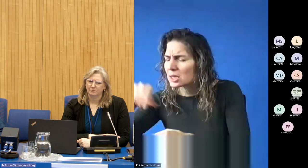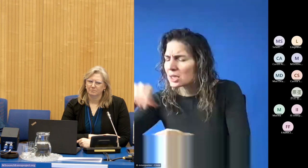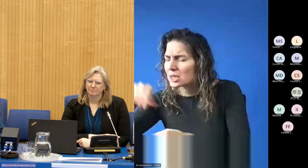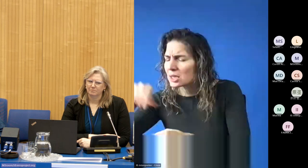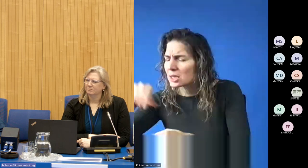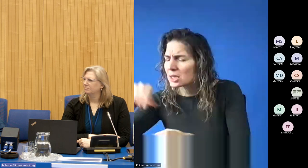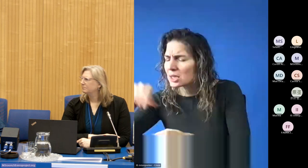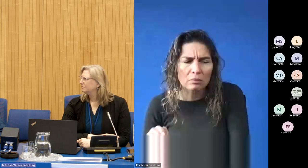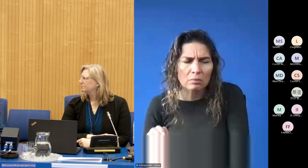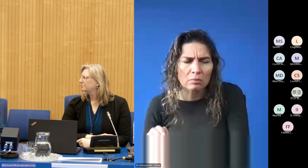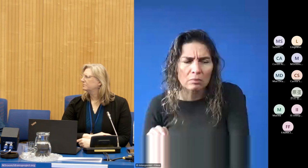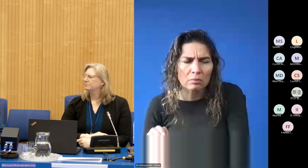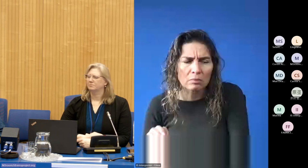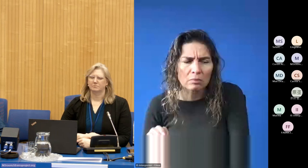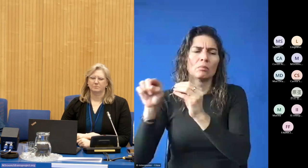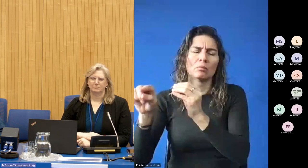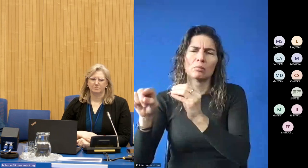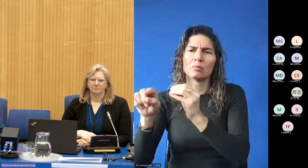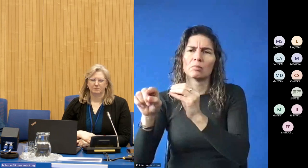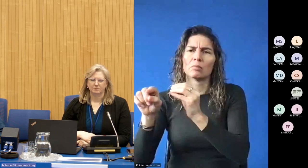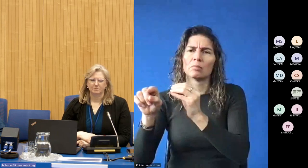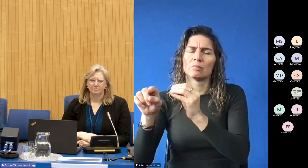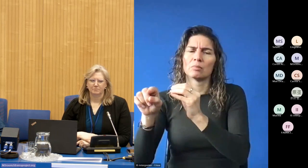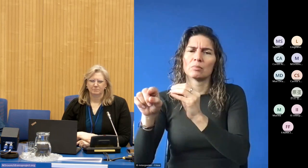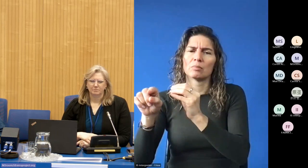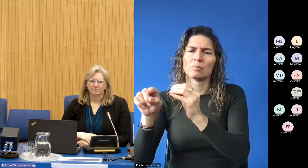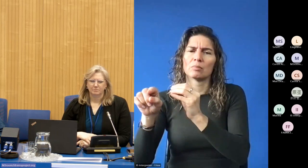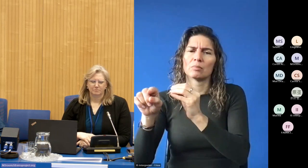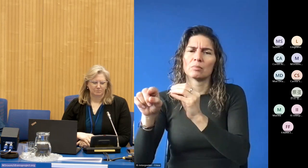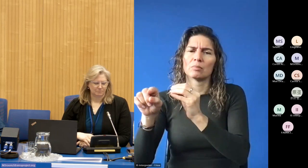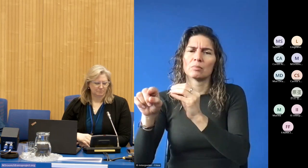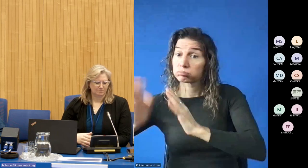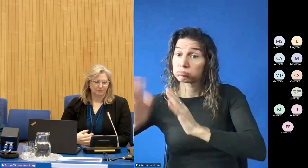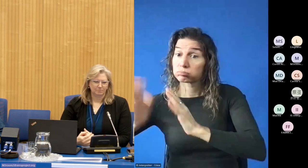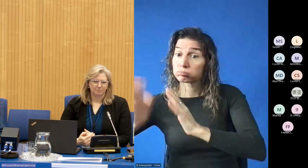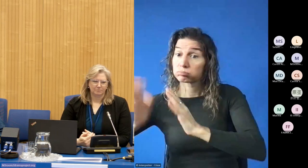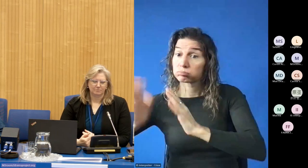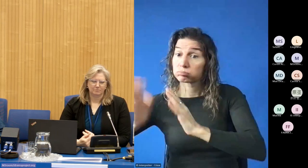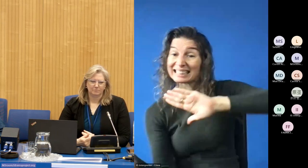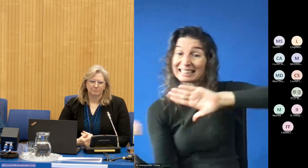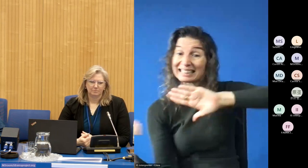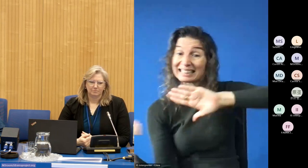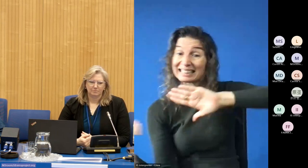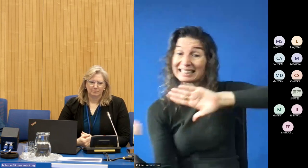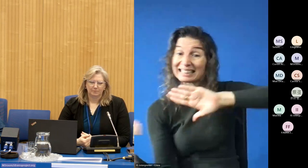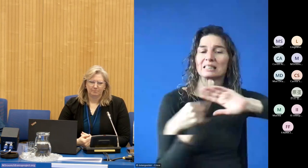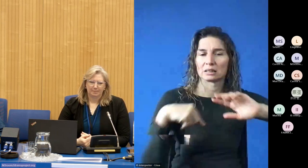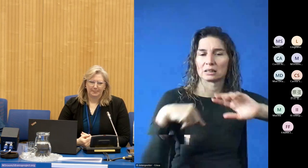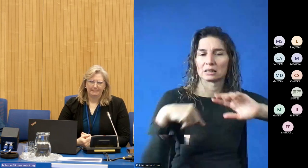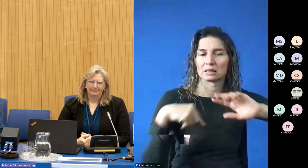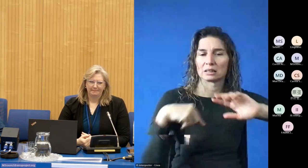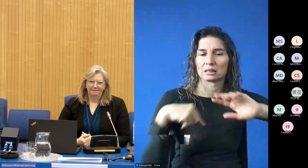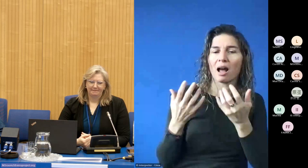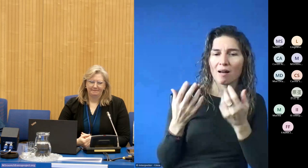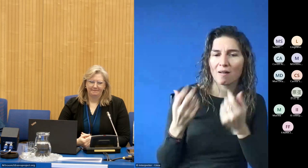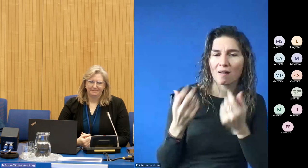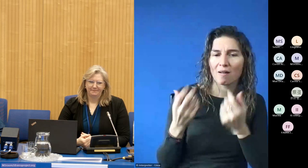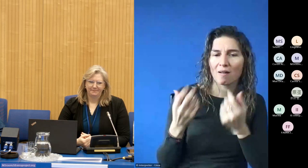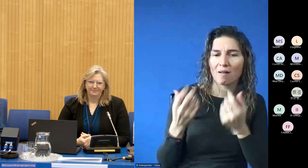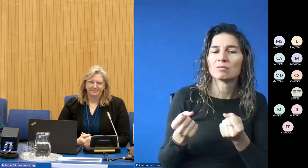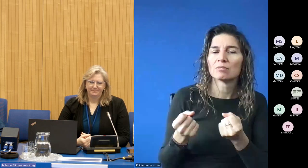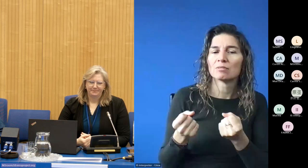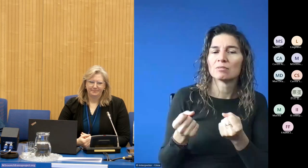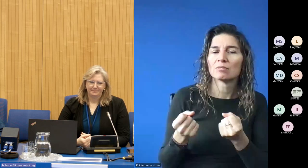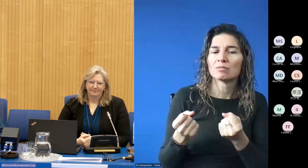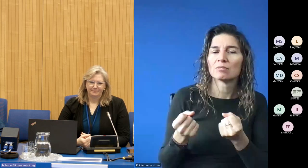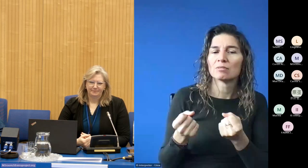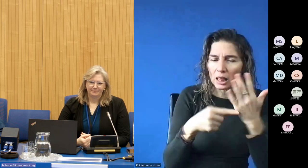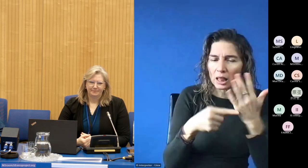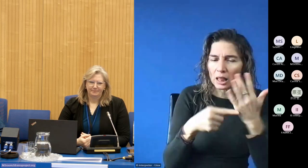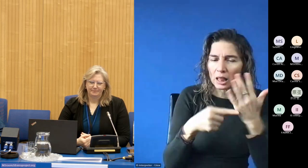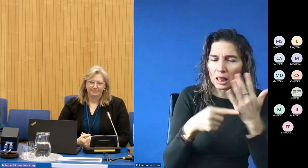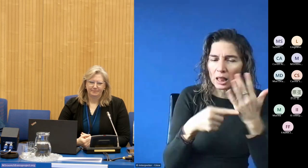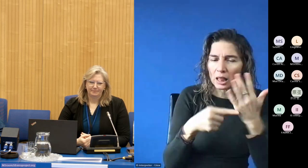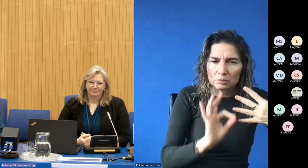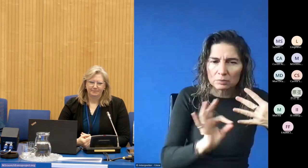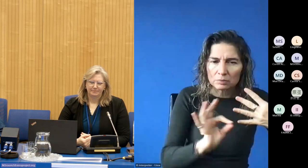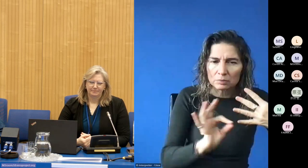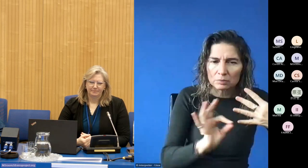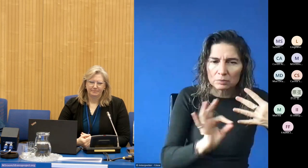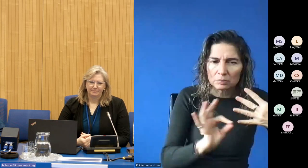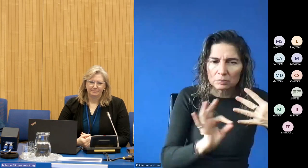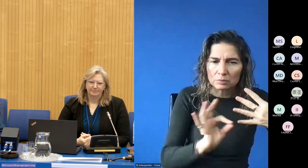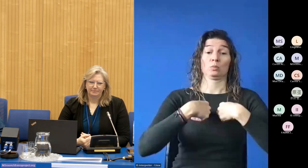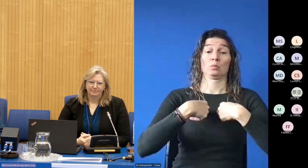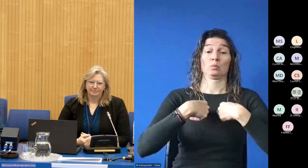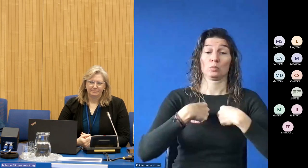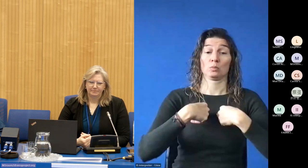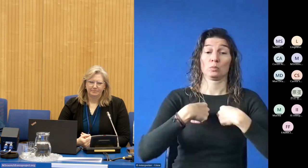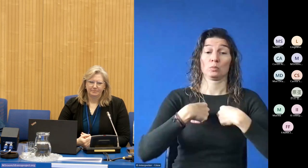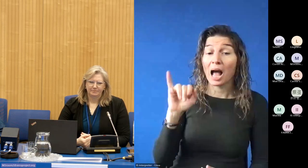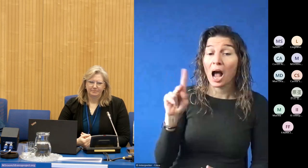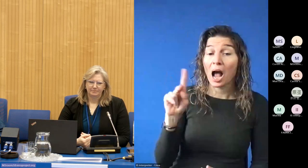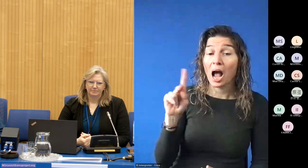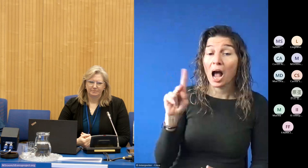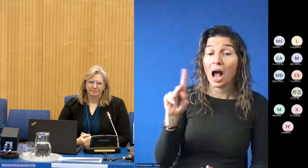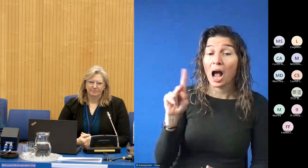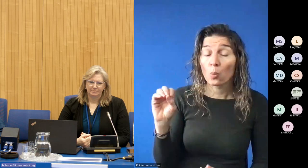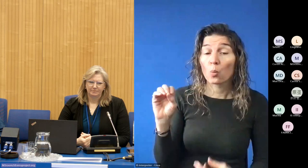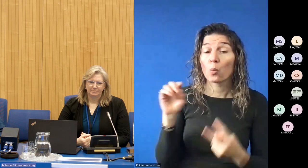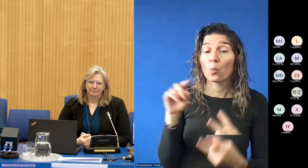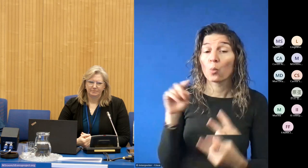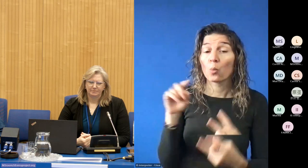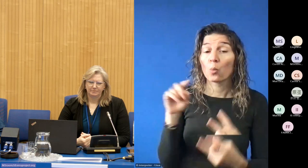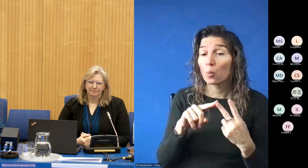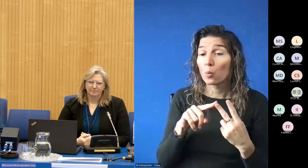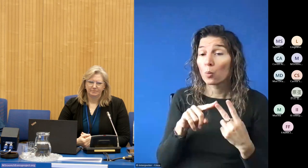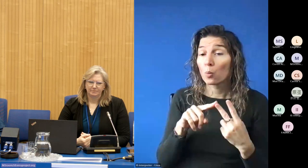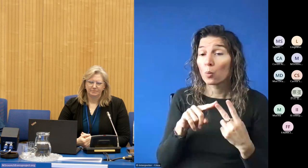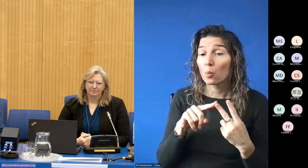create video and embed that in there. So, for a whole list of accessible solutions,